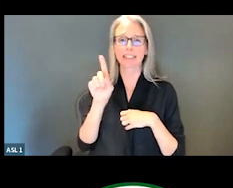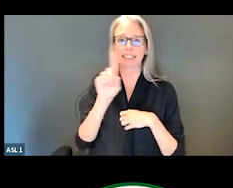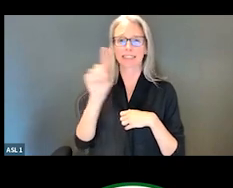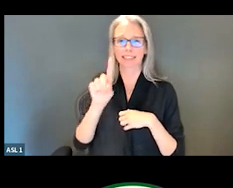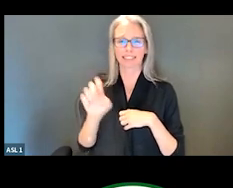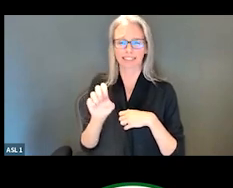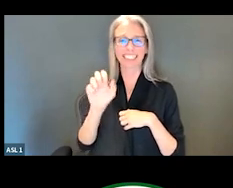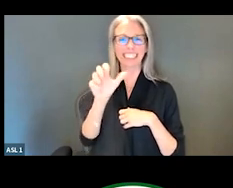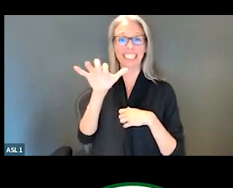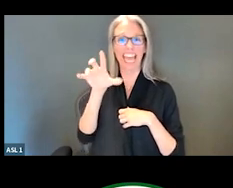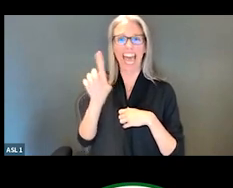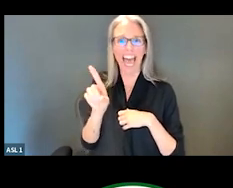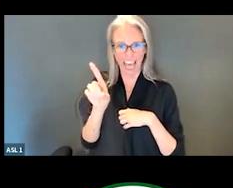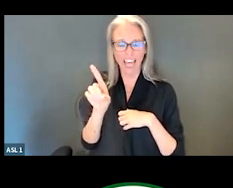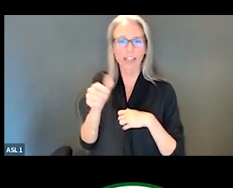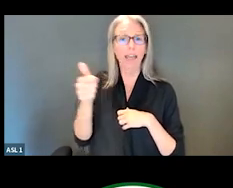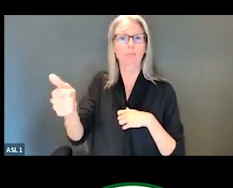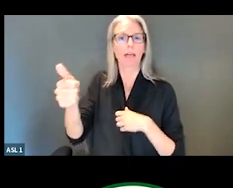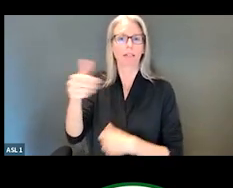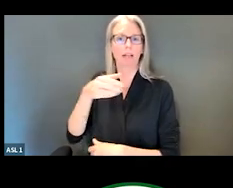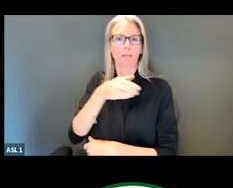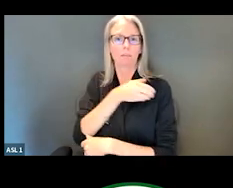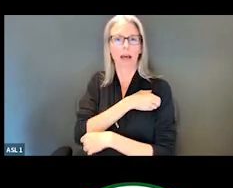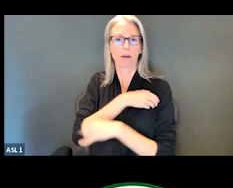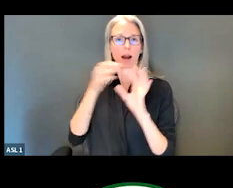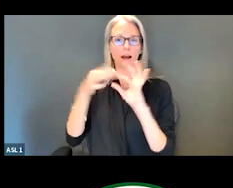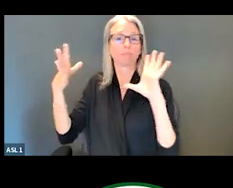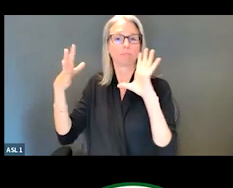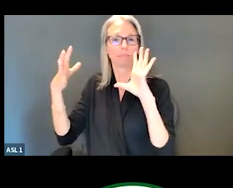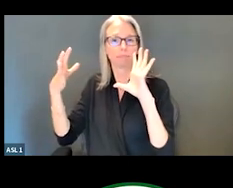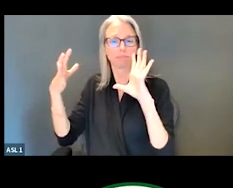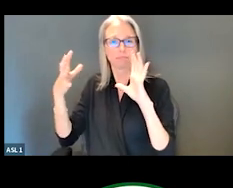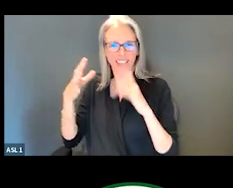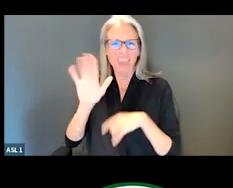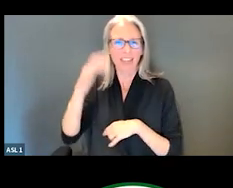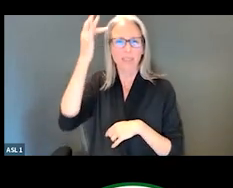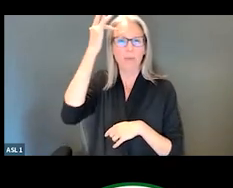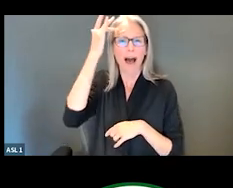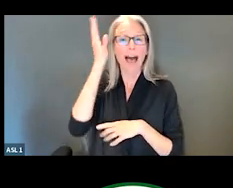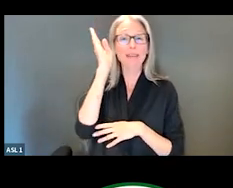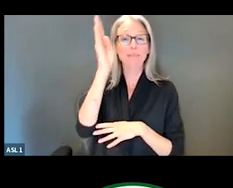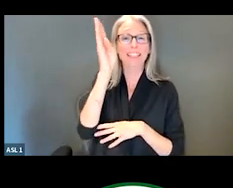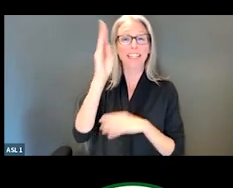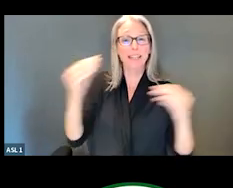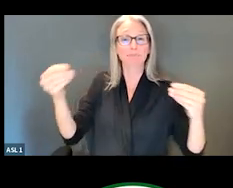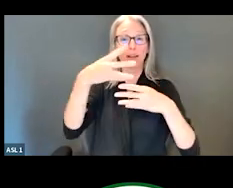So it's pretty amazing. The skill that he, and will cost have put together. It's, it's